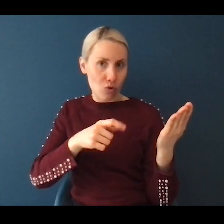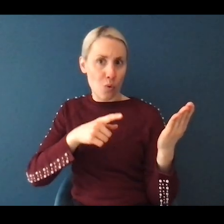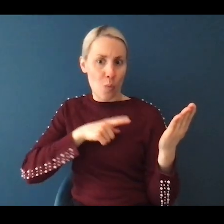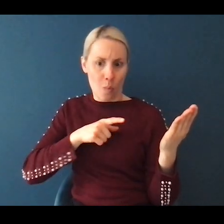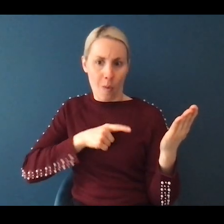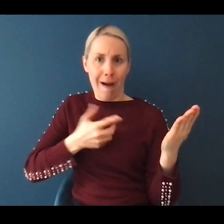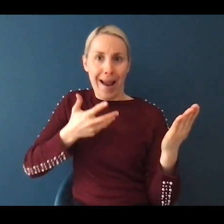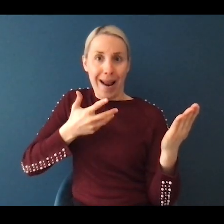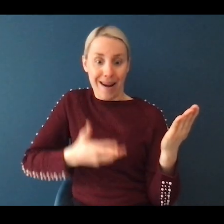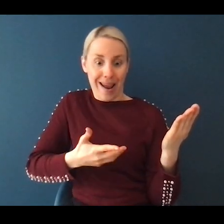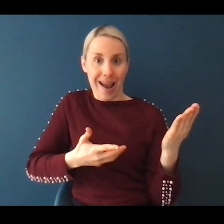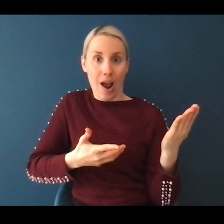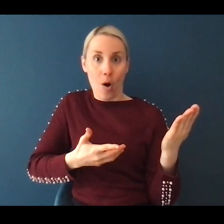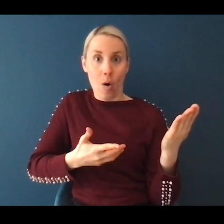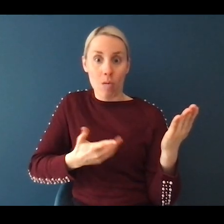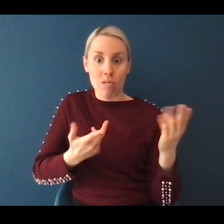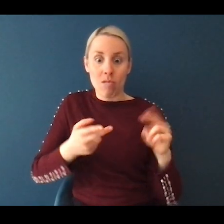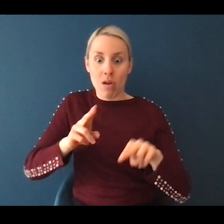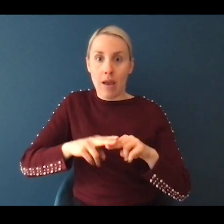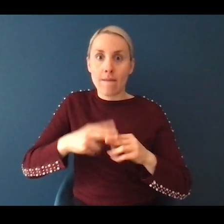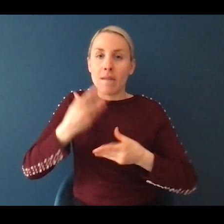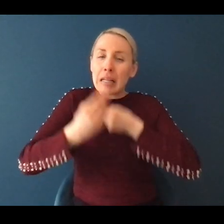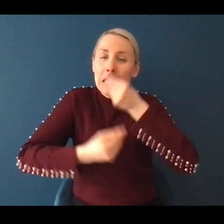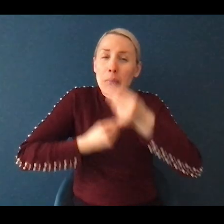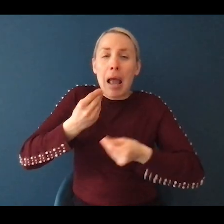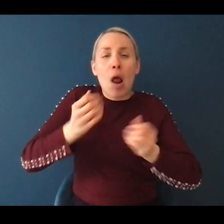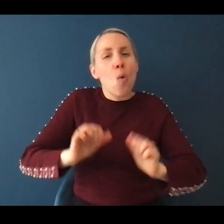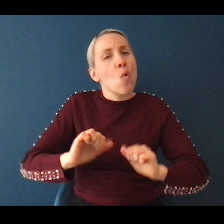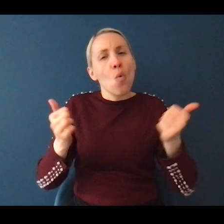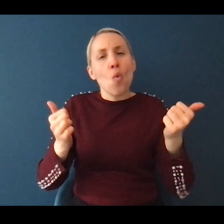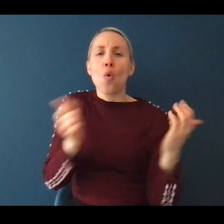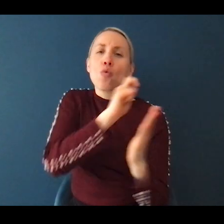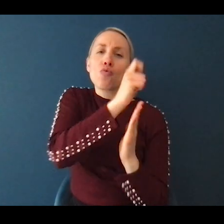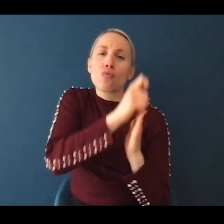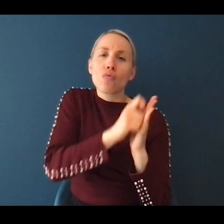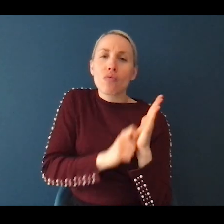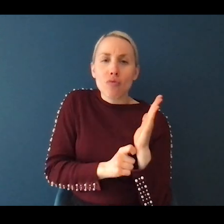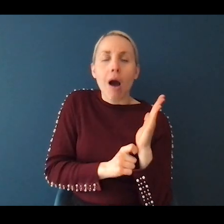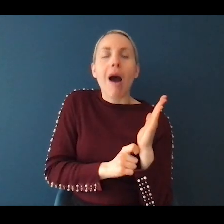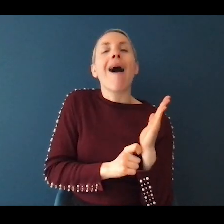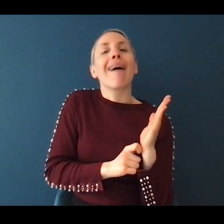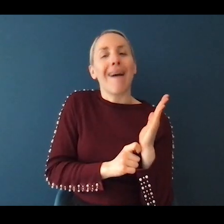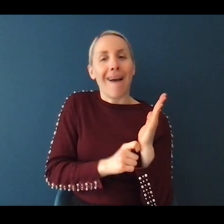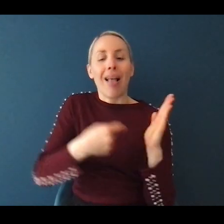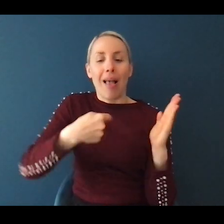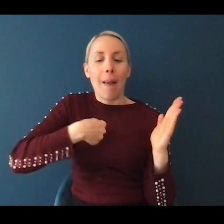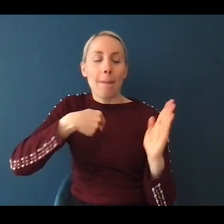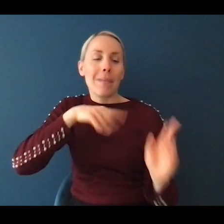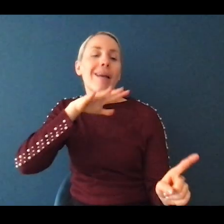that really well it really helps um yeah helps that understanding of their ideas. Yeah because